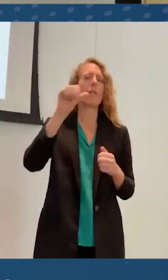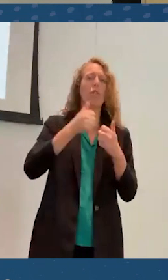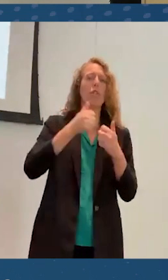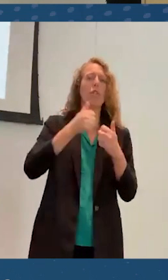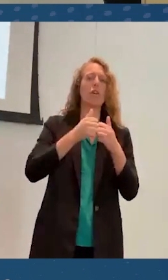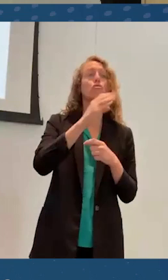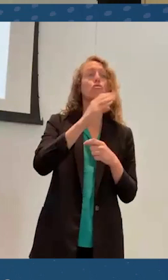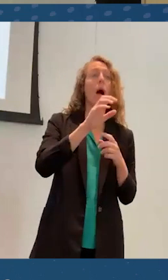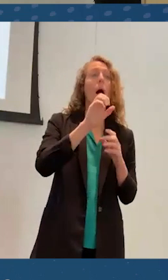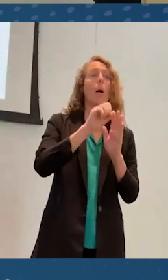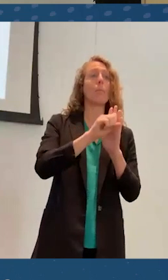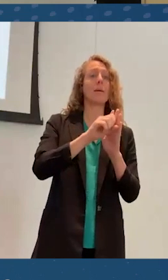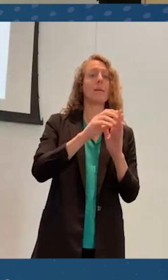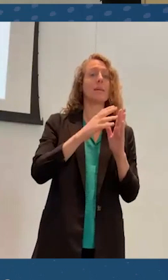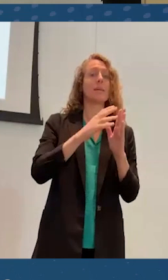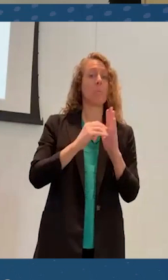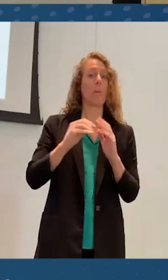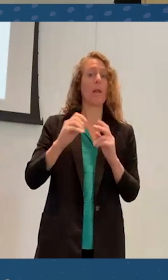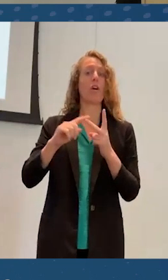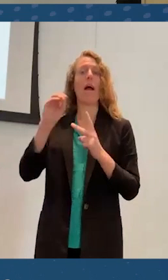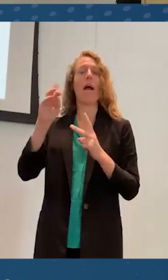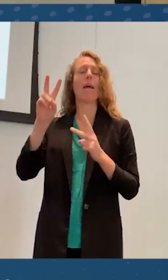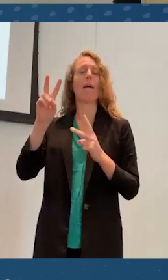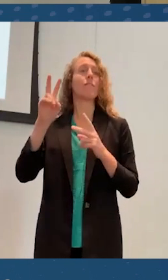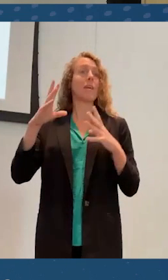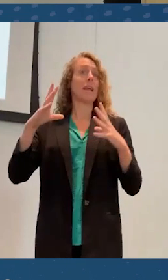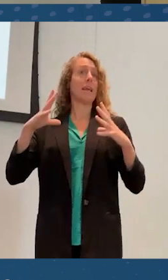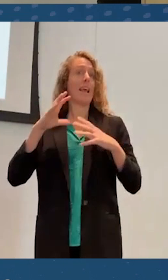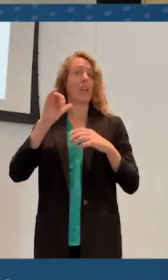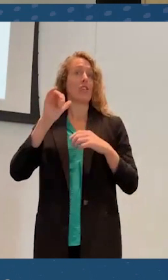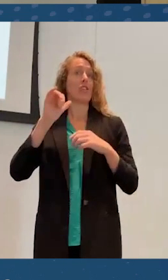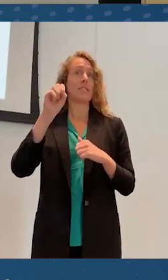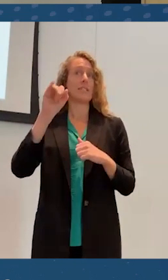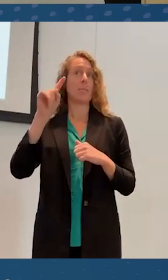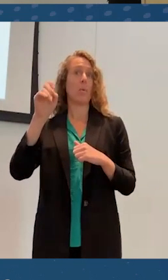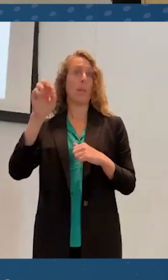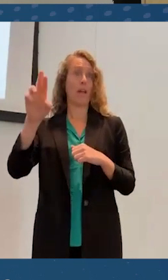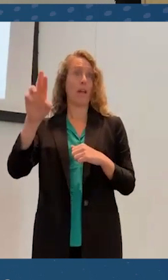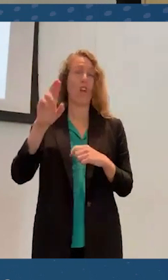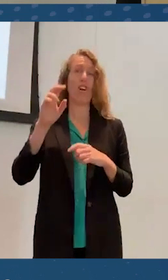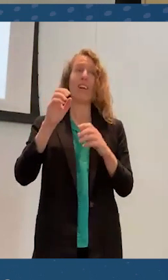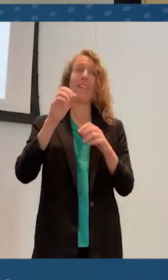In fact, Job Simulator and Vacation Simulator, have each sold over 1 million copies,